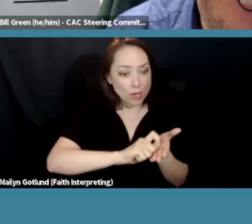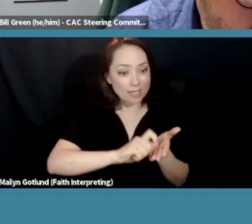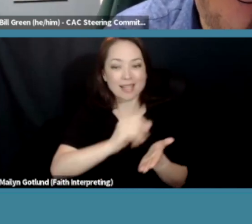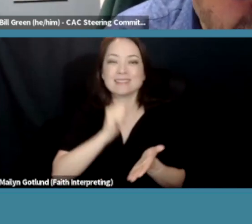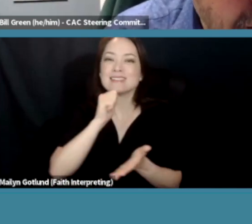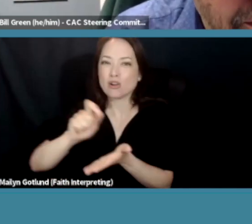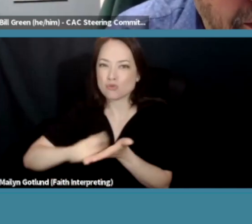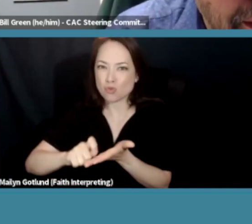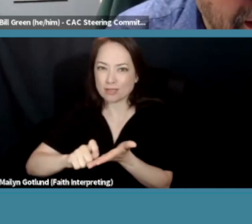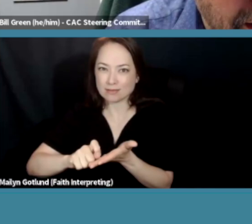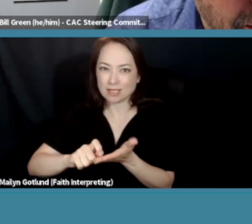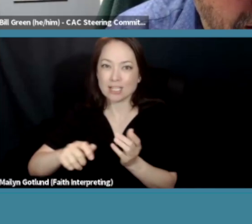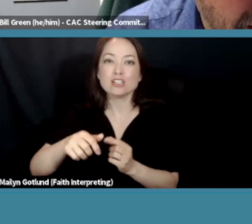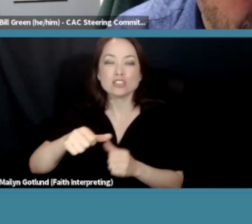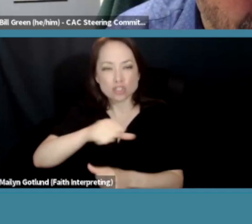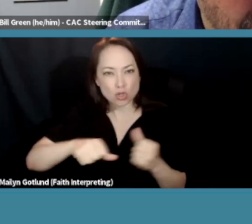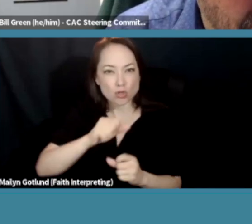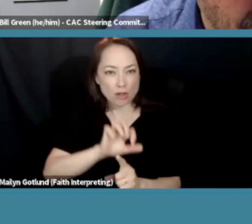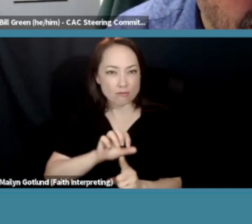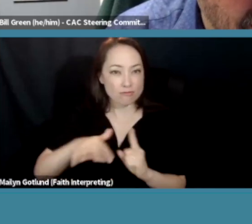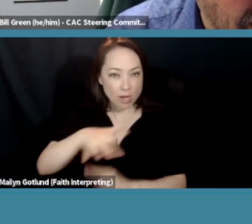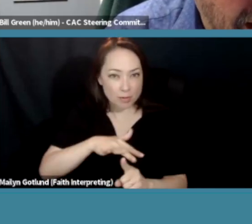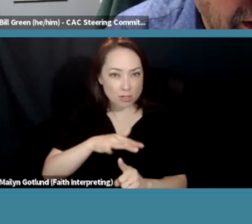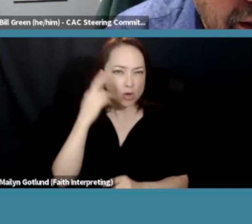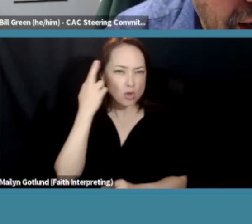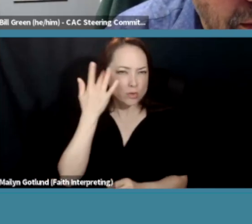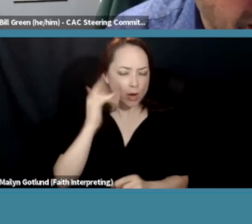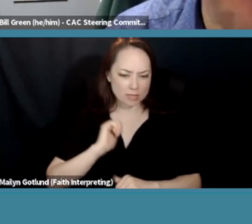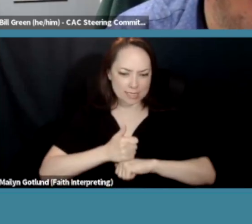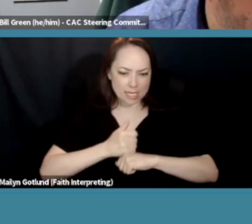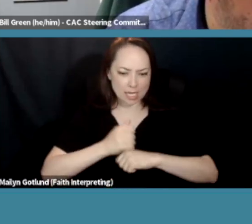The reason we're framing it this way is to pose this as areas that are within